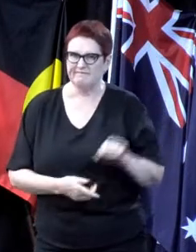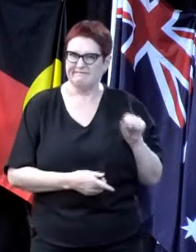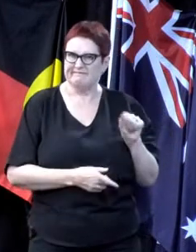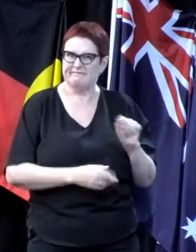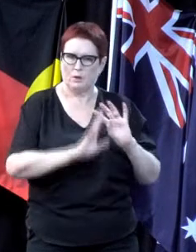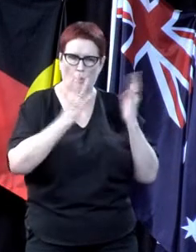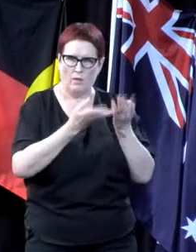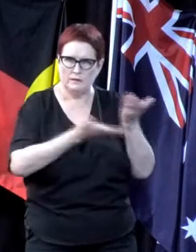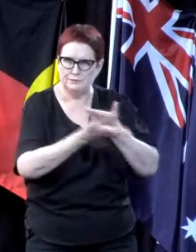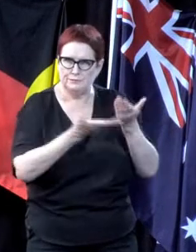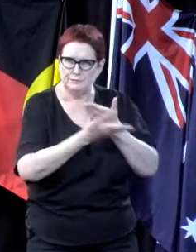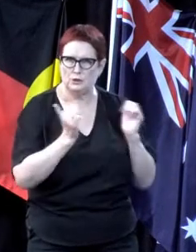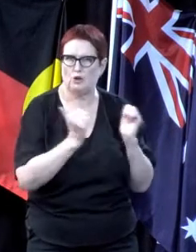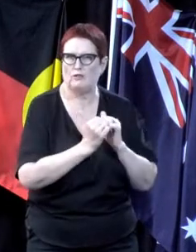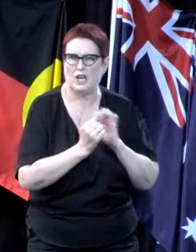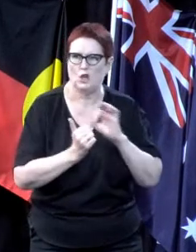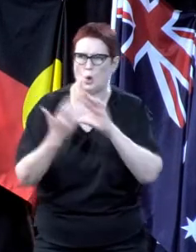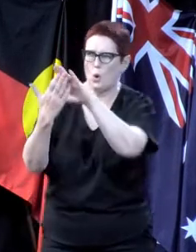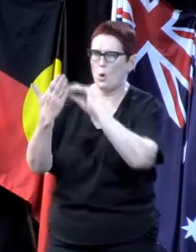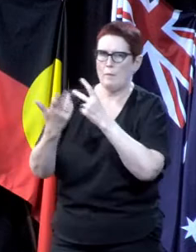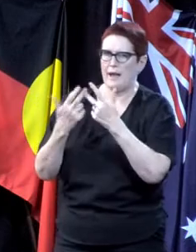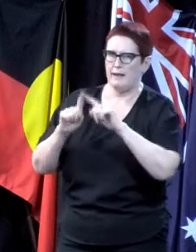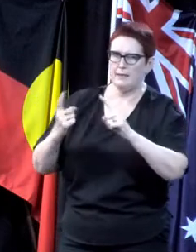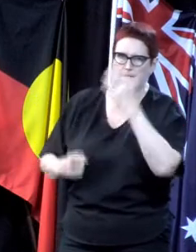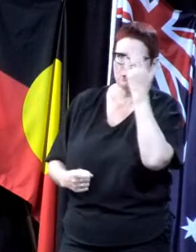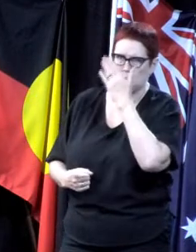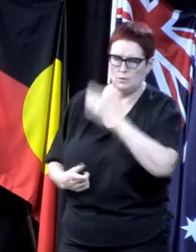Do each of you see some potential benefit in increased